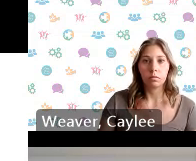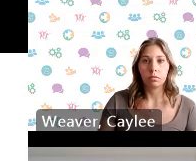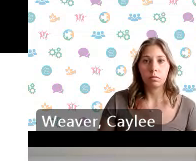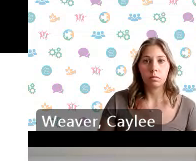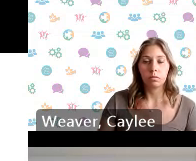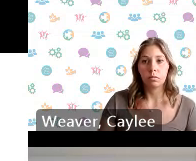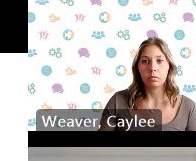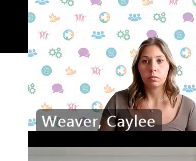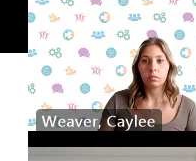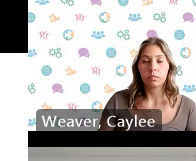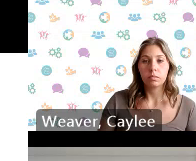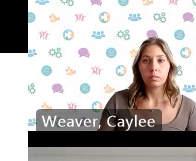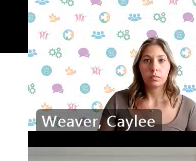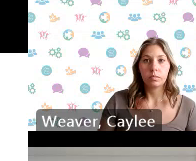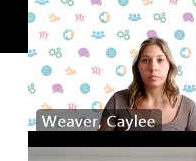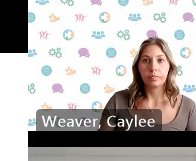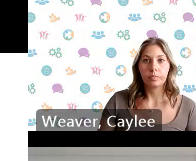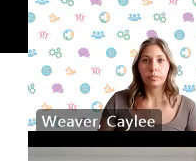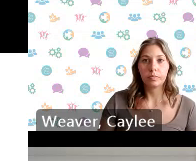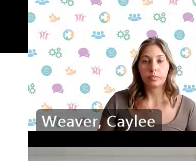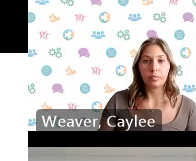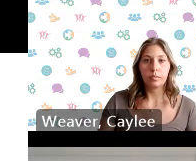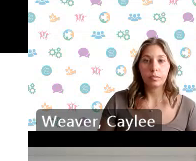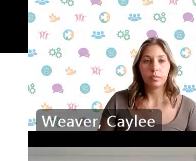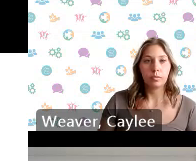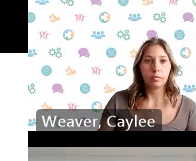Properties that they develop, so they've joined us as well. So I think that's.